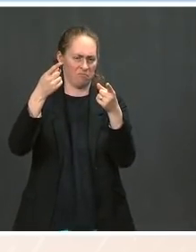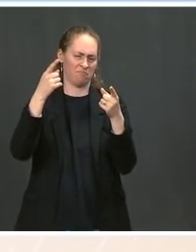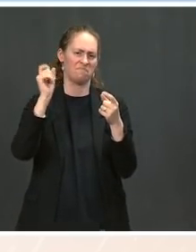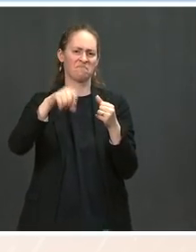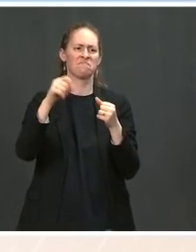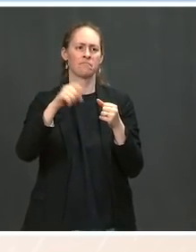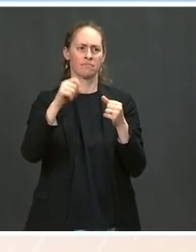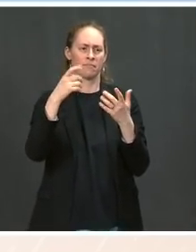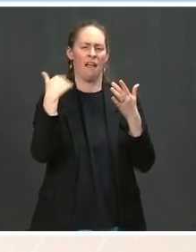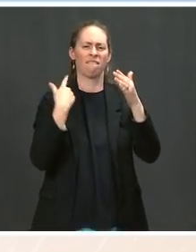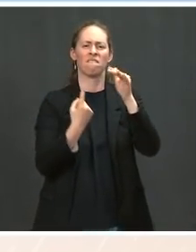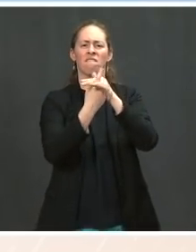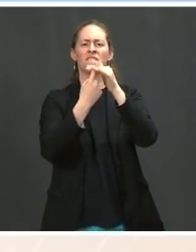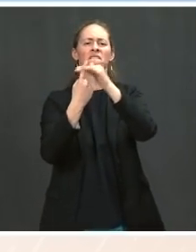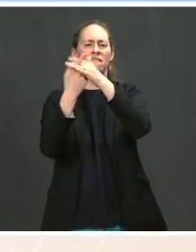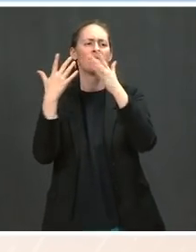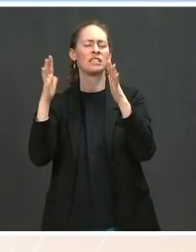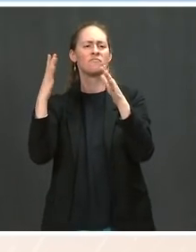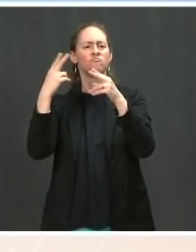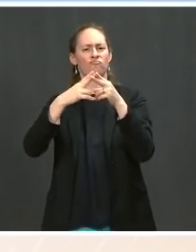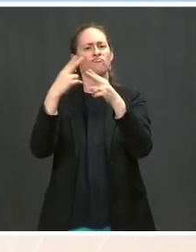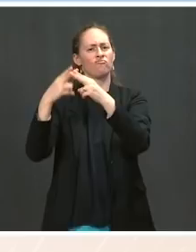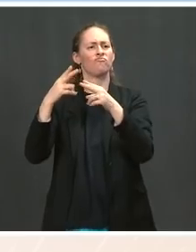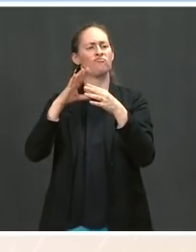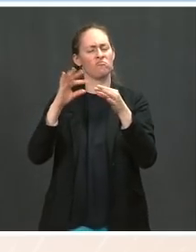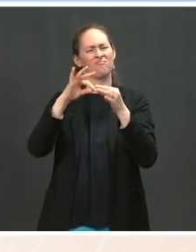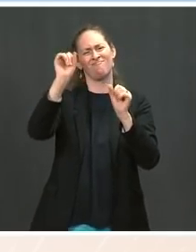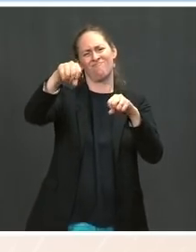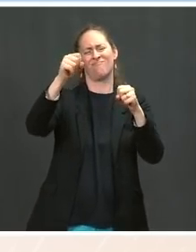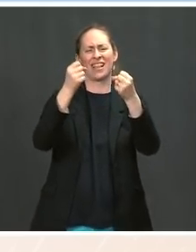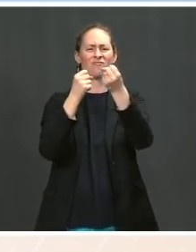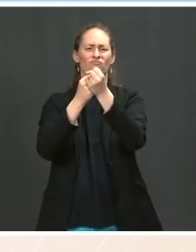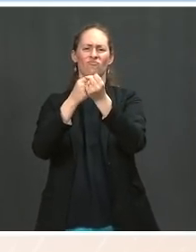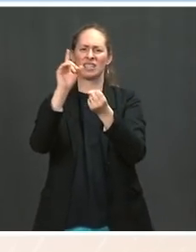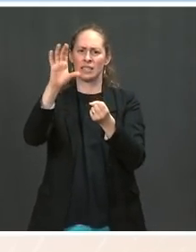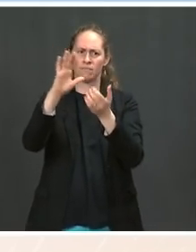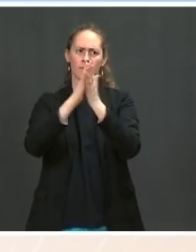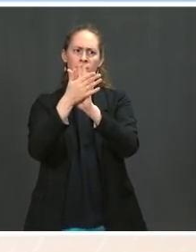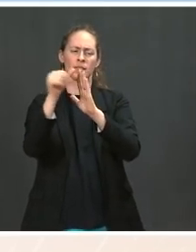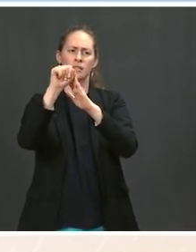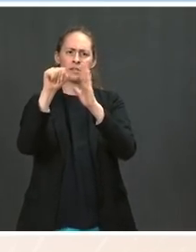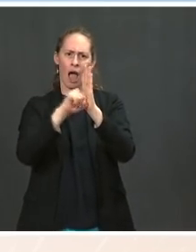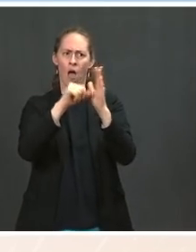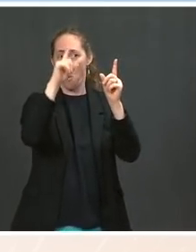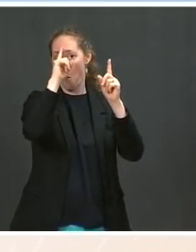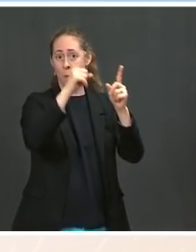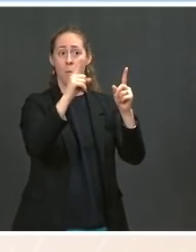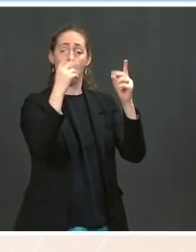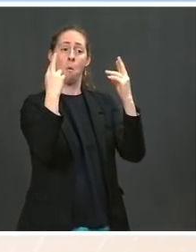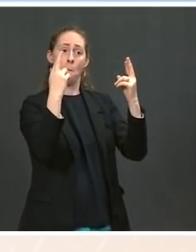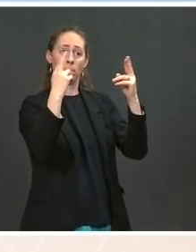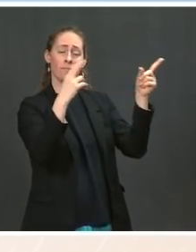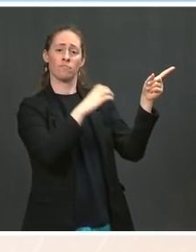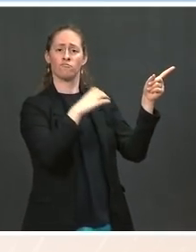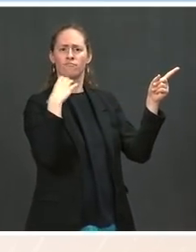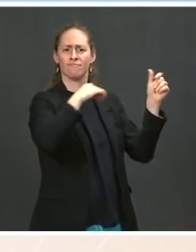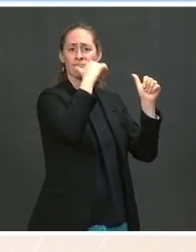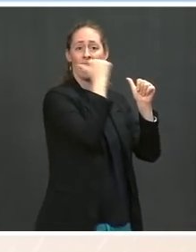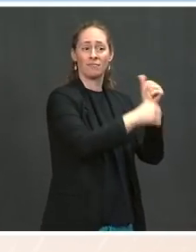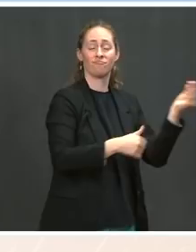and he certainly expresses his support. And ultimately, it's up to Congress to pass legislation and send it to his desk. The Press: So he's not going to prioritize it and say,